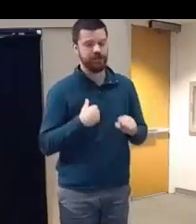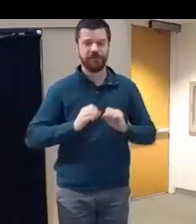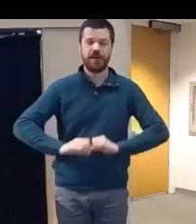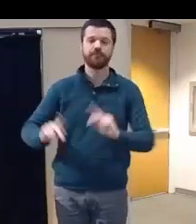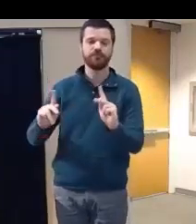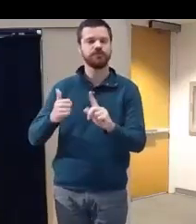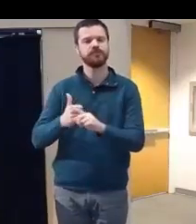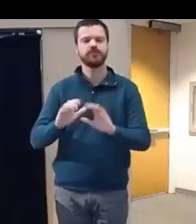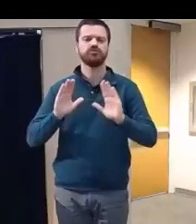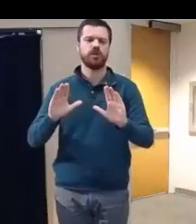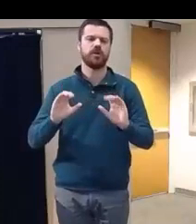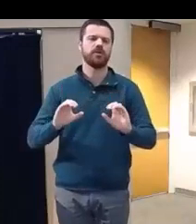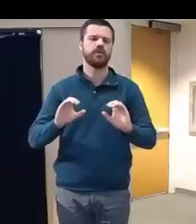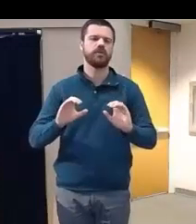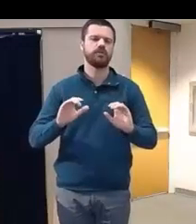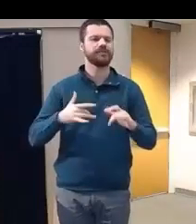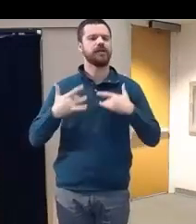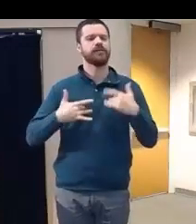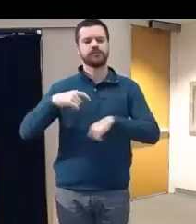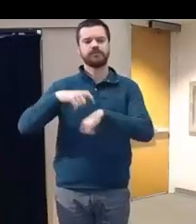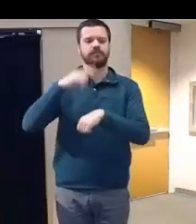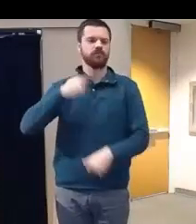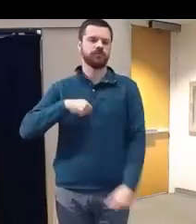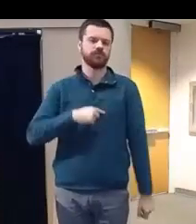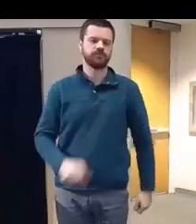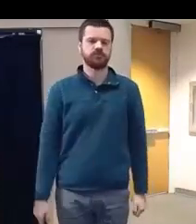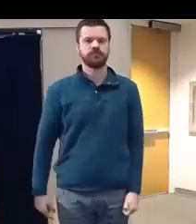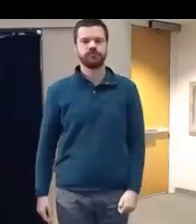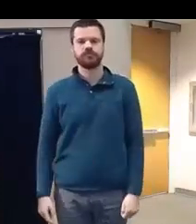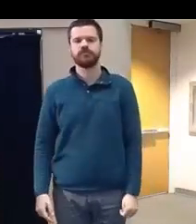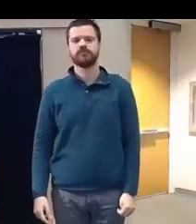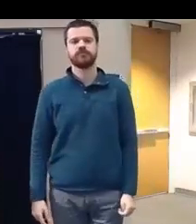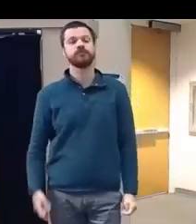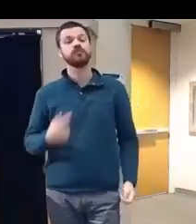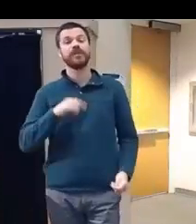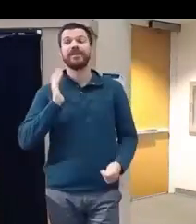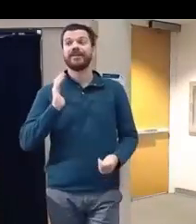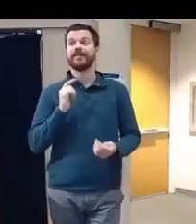exciting time for us so one of the challenges and we just talked a little bit about grading is that